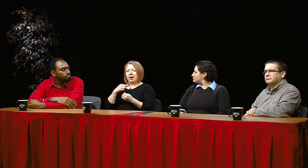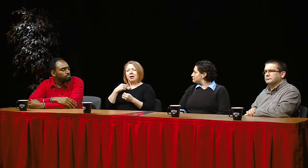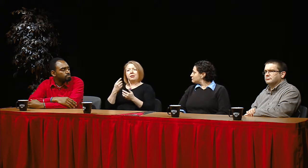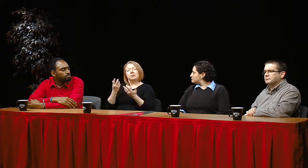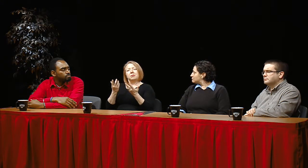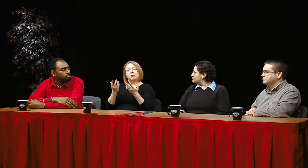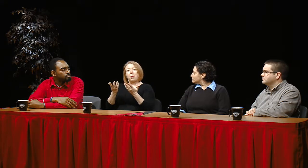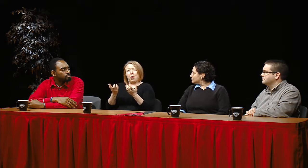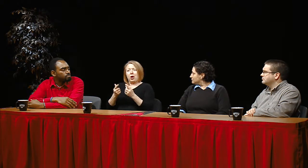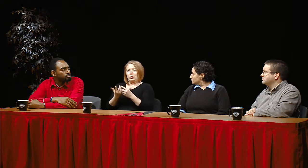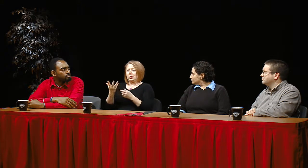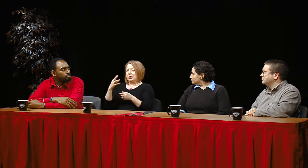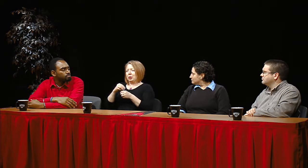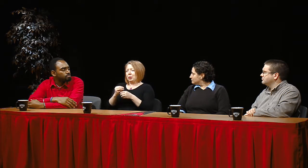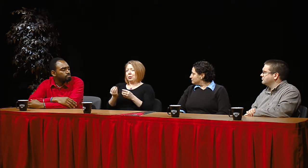with captioning if I would have started with that kind of material.